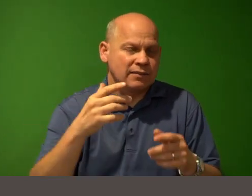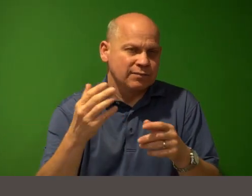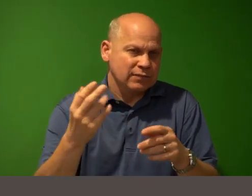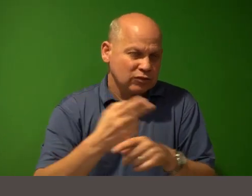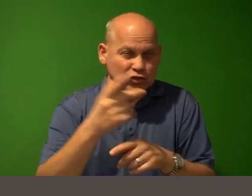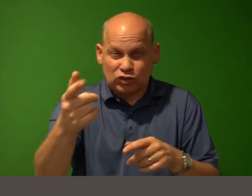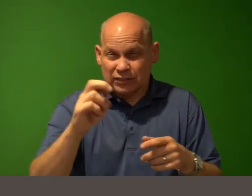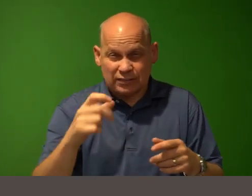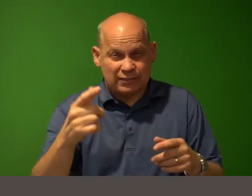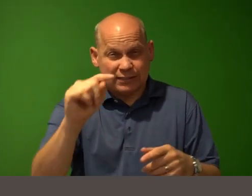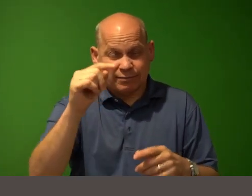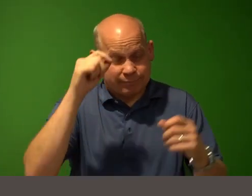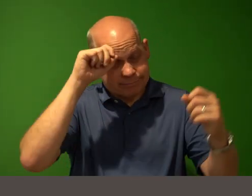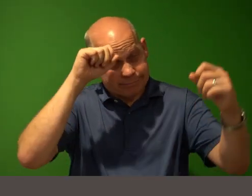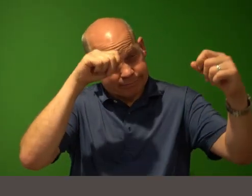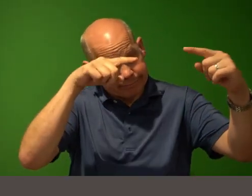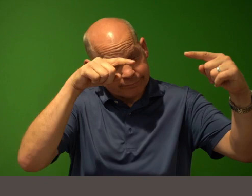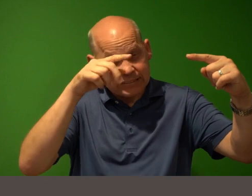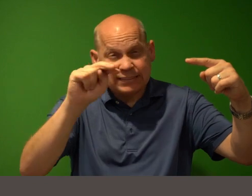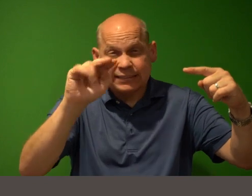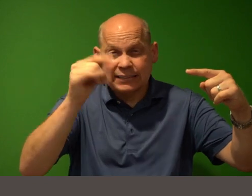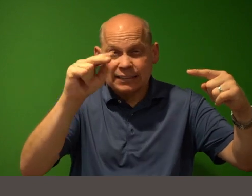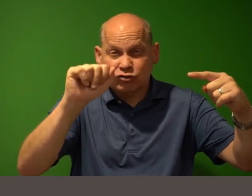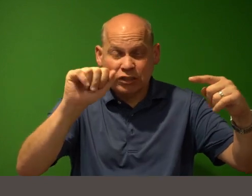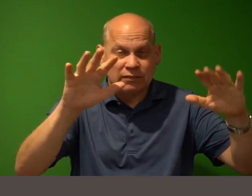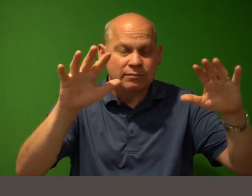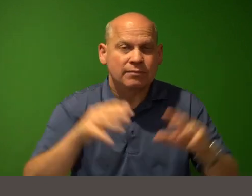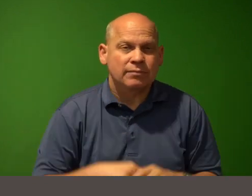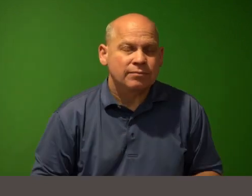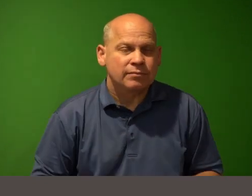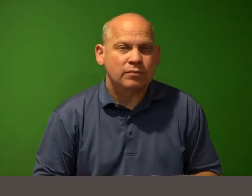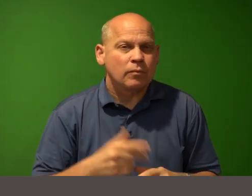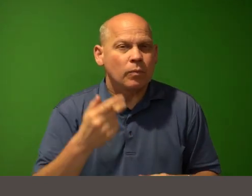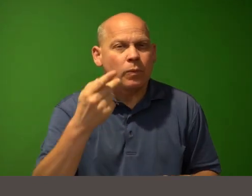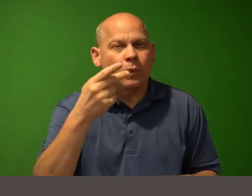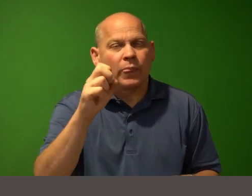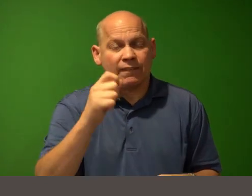She's a telepathic, telekinetic ninja, and she's the latest Captain Britain.